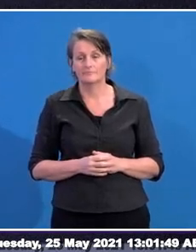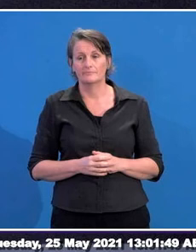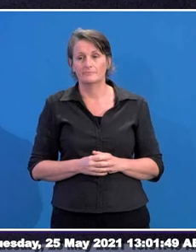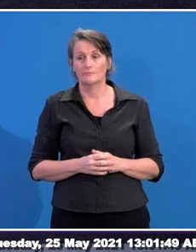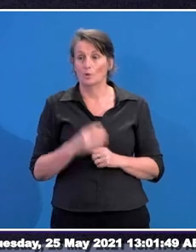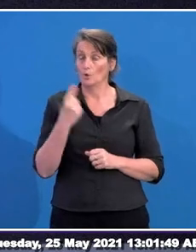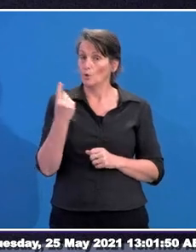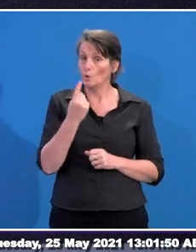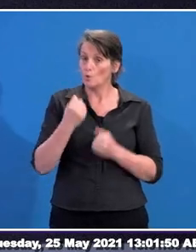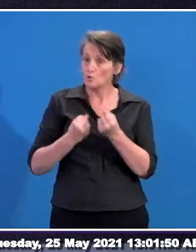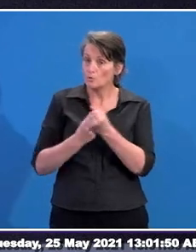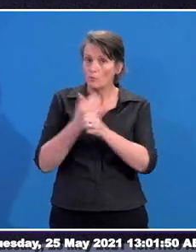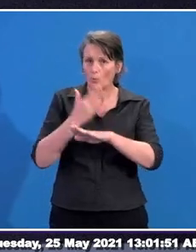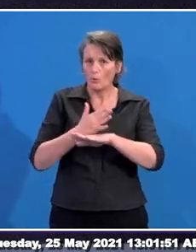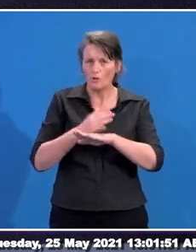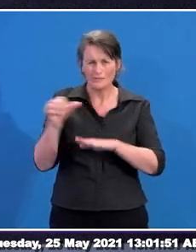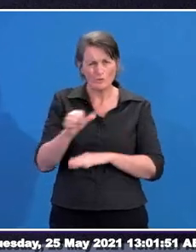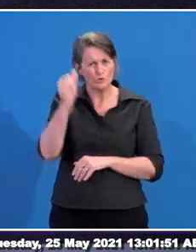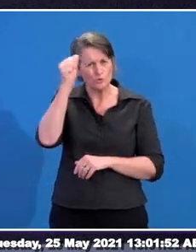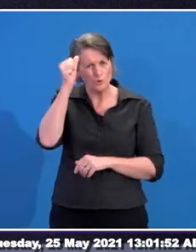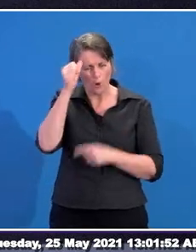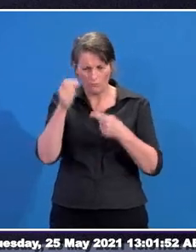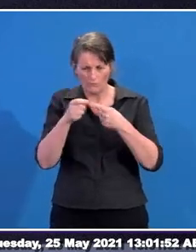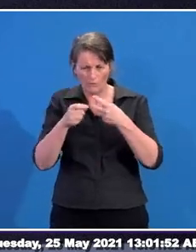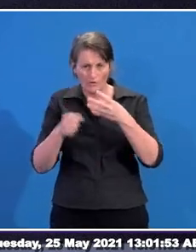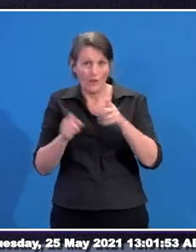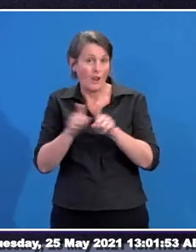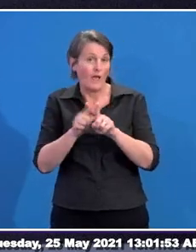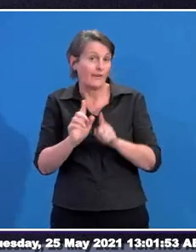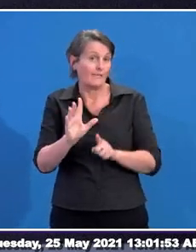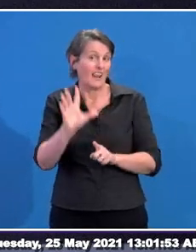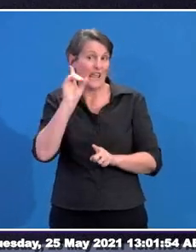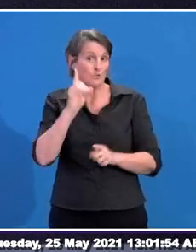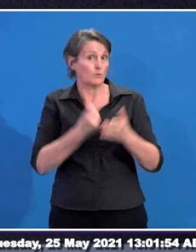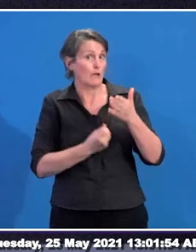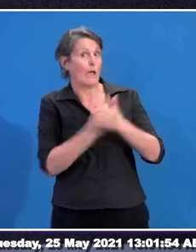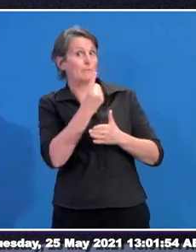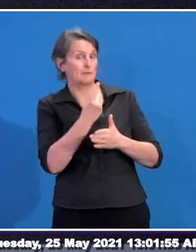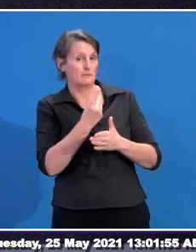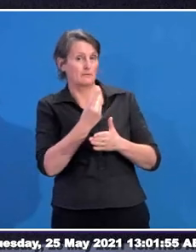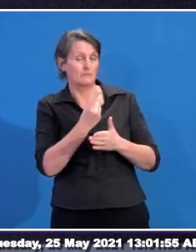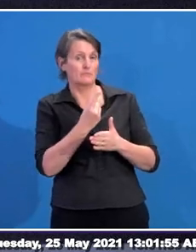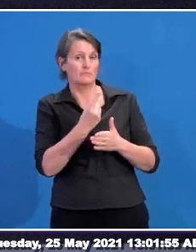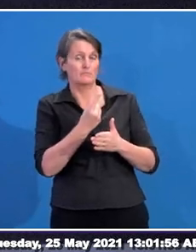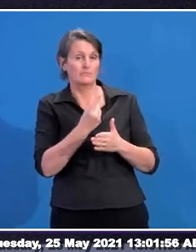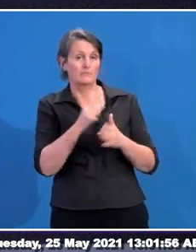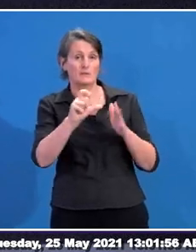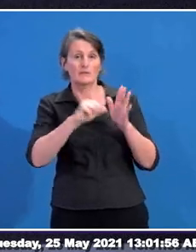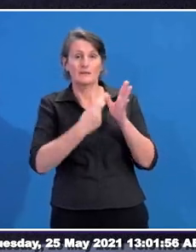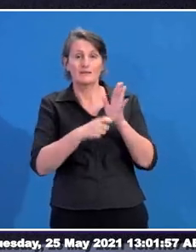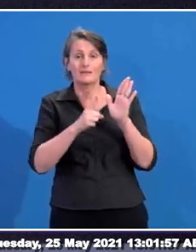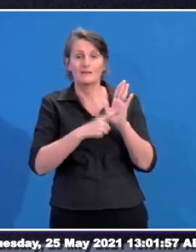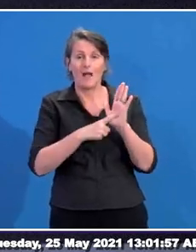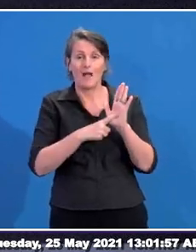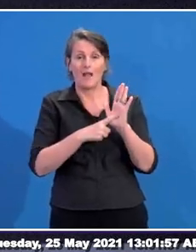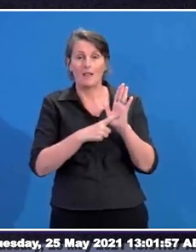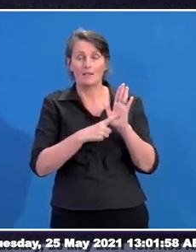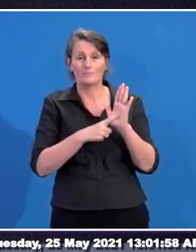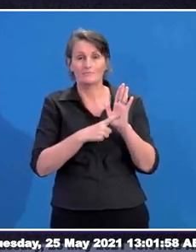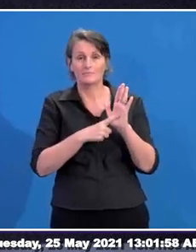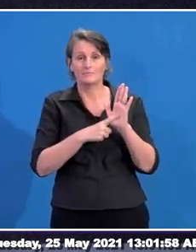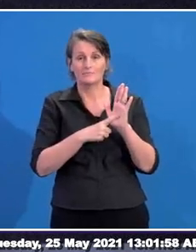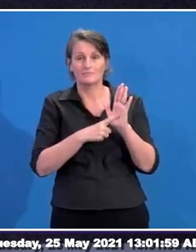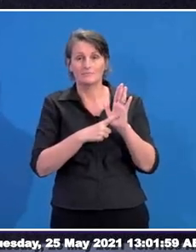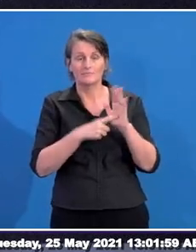For example, in last week's incident, Carl --- it was in the van and the